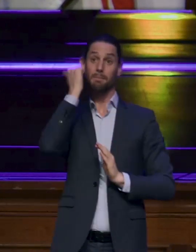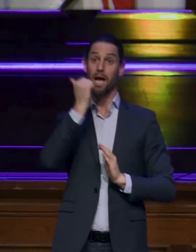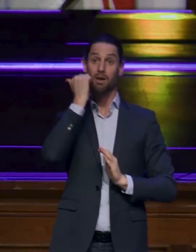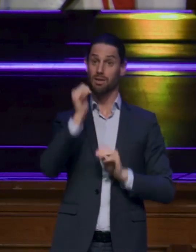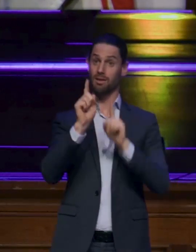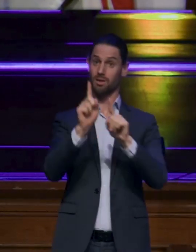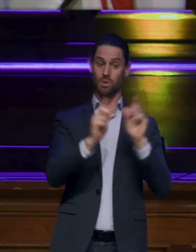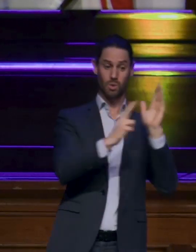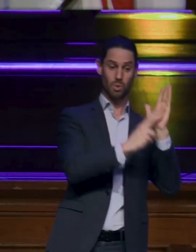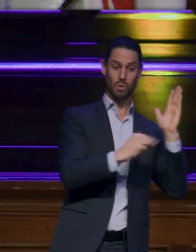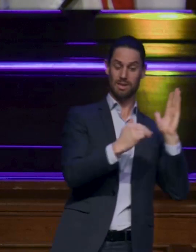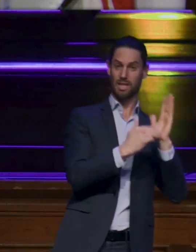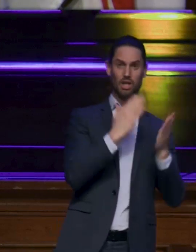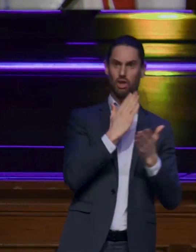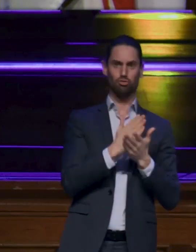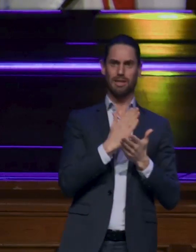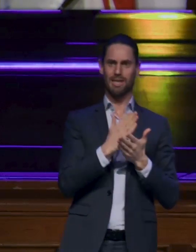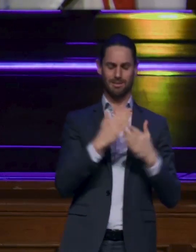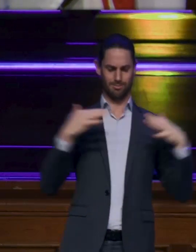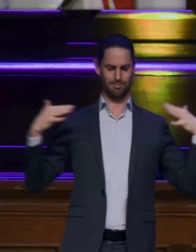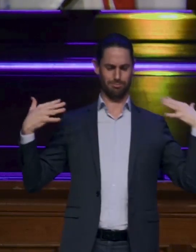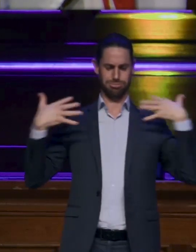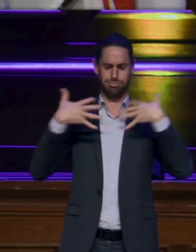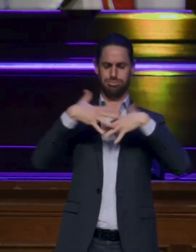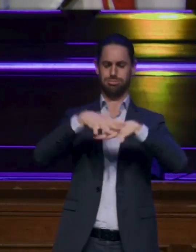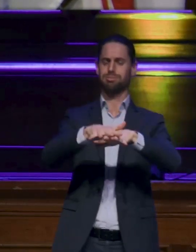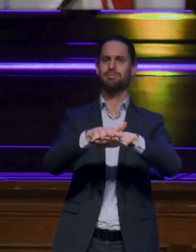we are an inextricable inked of course by virtue of that and it's the only